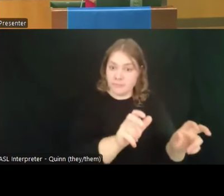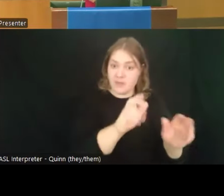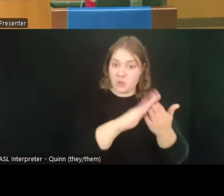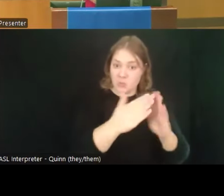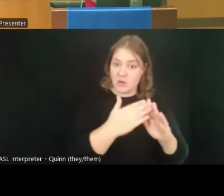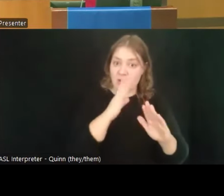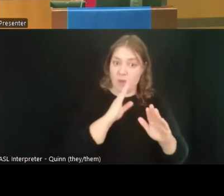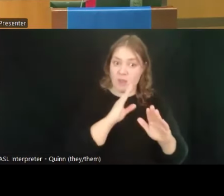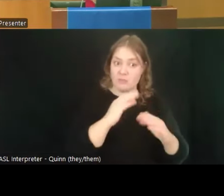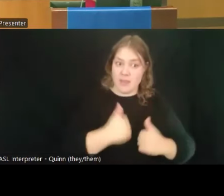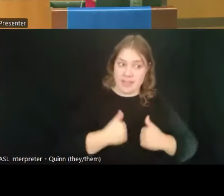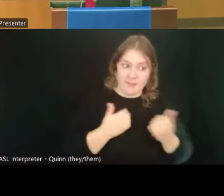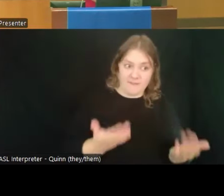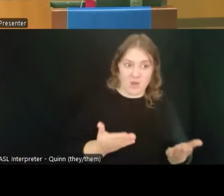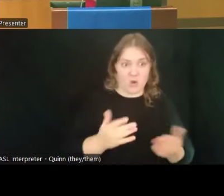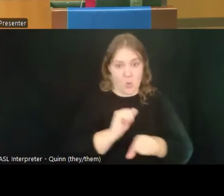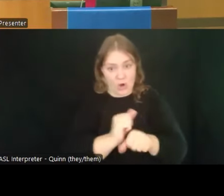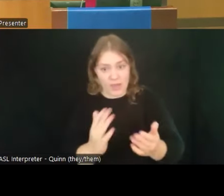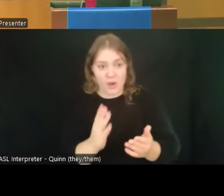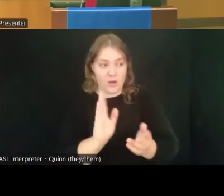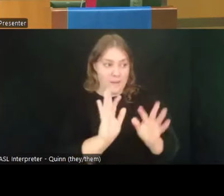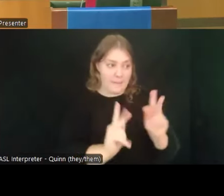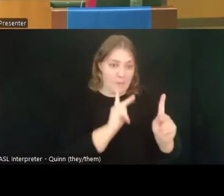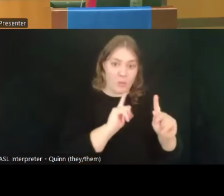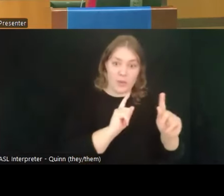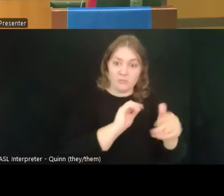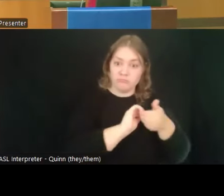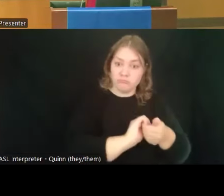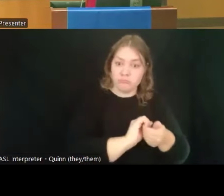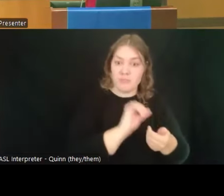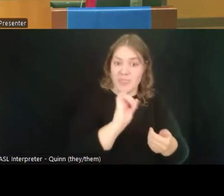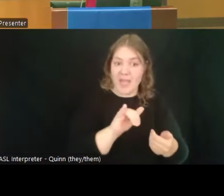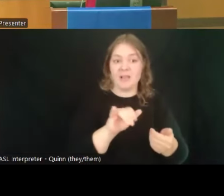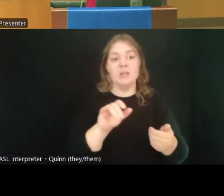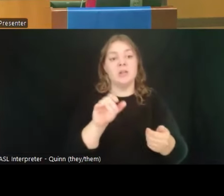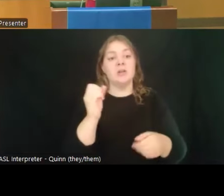work in and the people that we serve so the hygiene product collection was a good one and